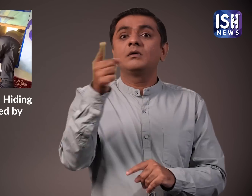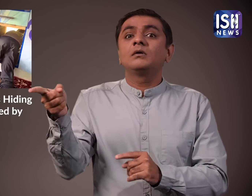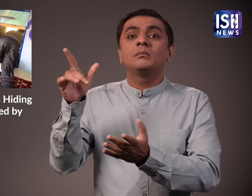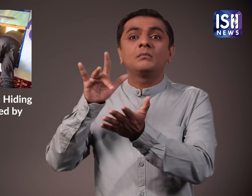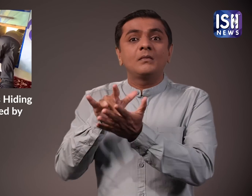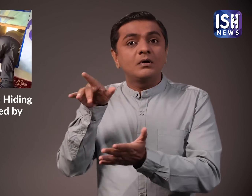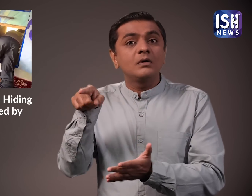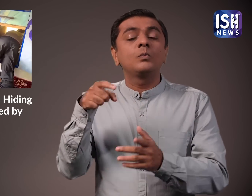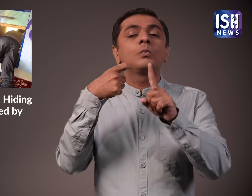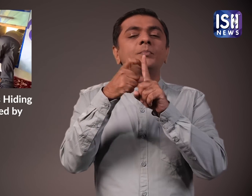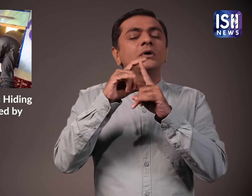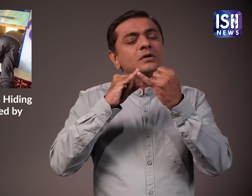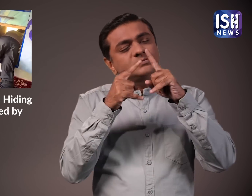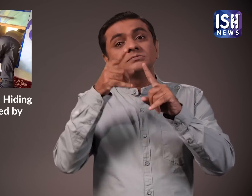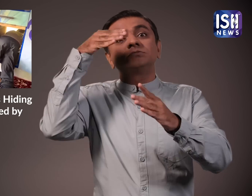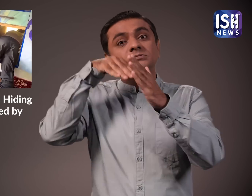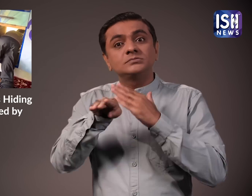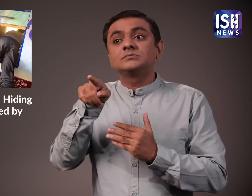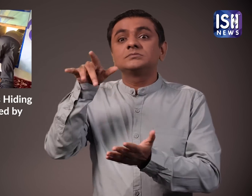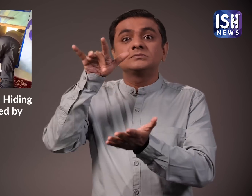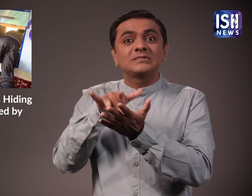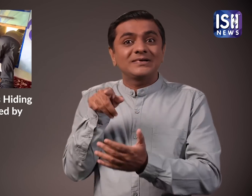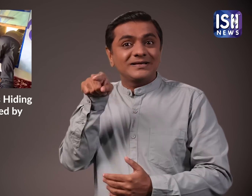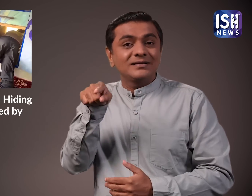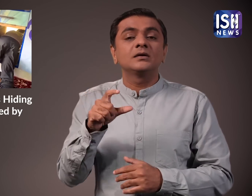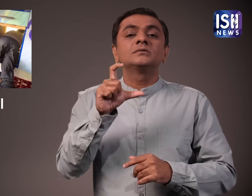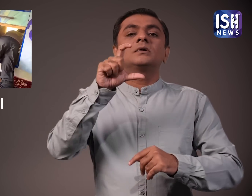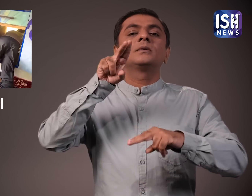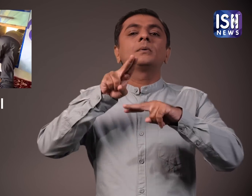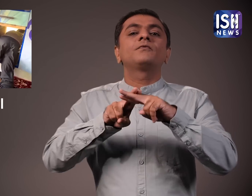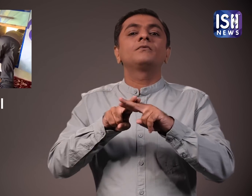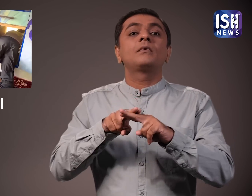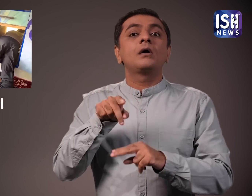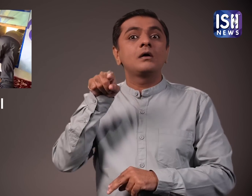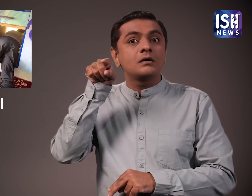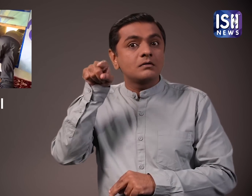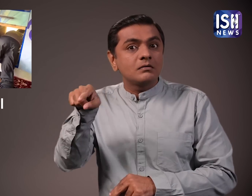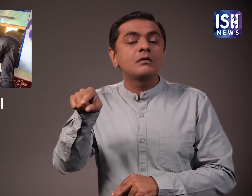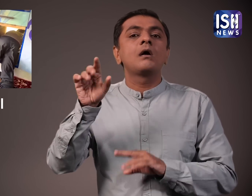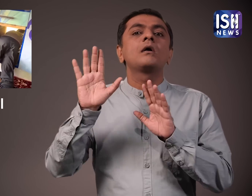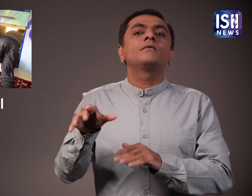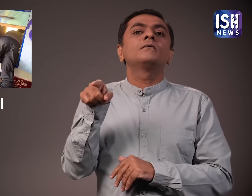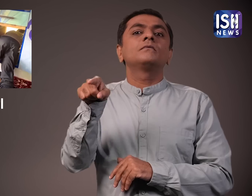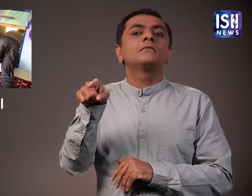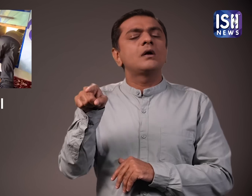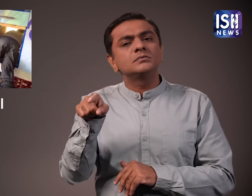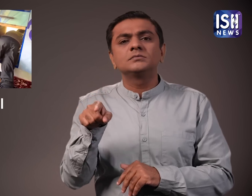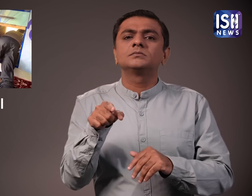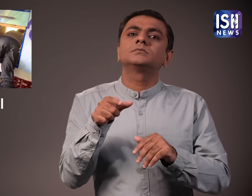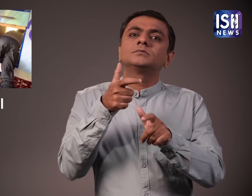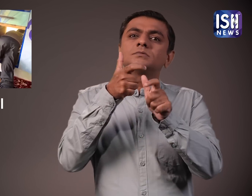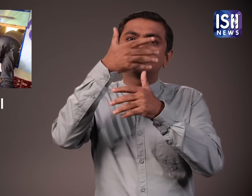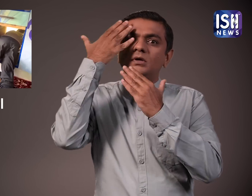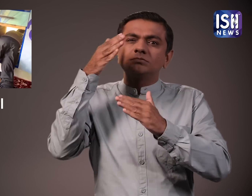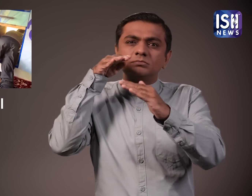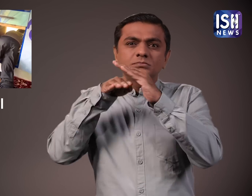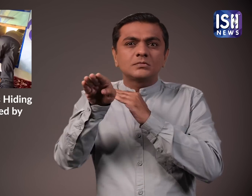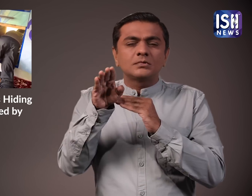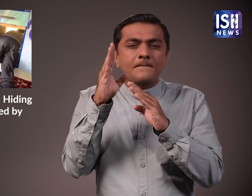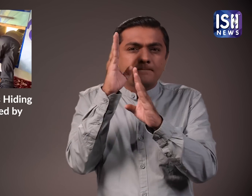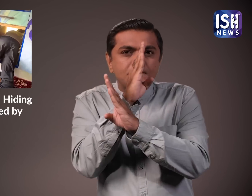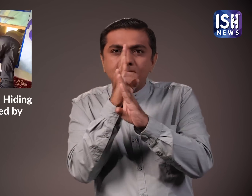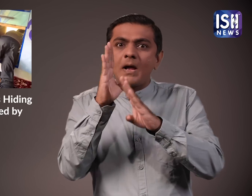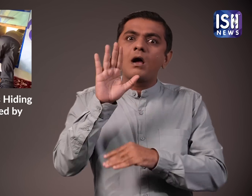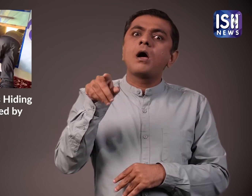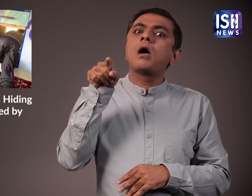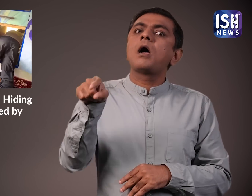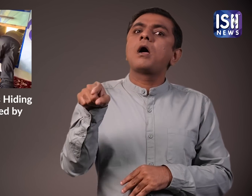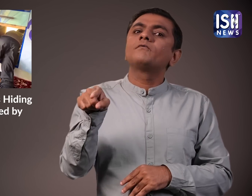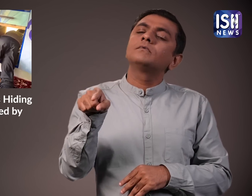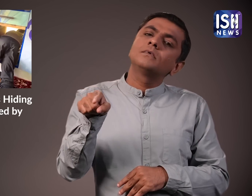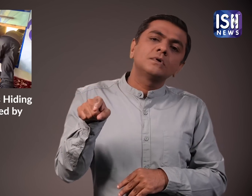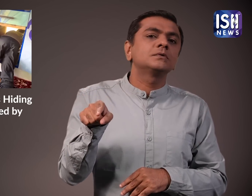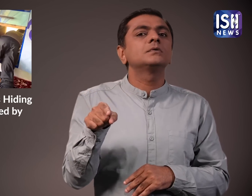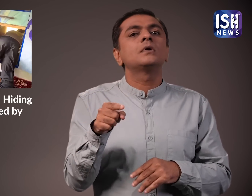Another attack occurred in Kugam's Chinigam Frisal, where terrorists were hiding.